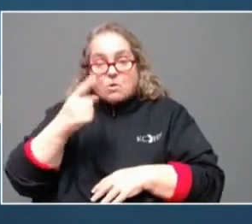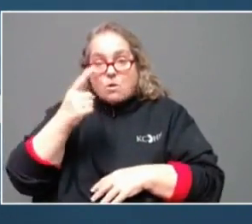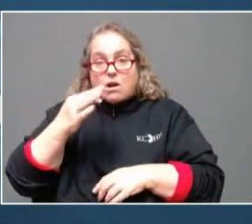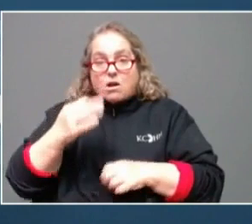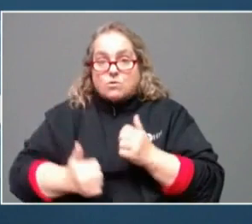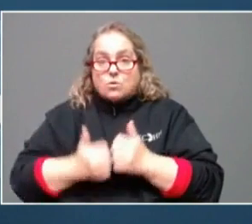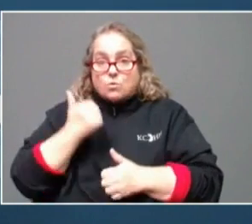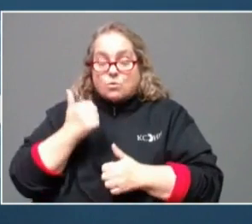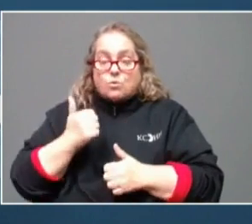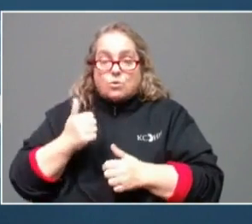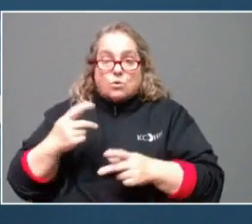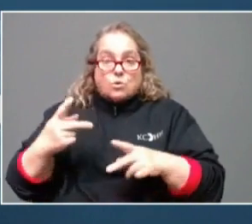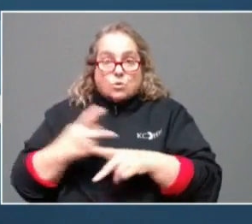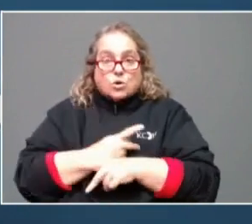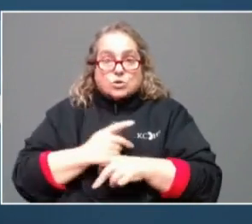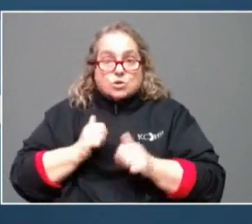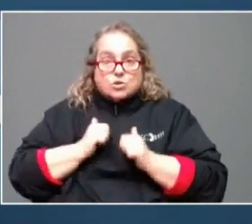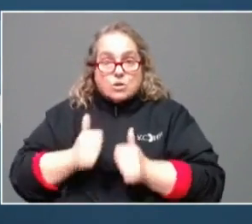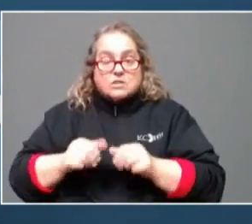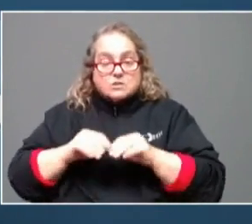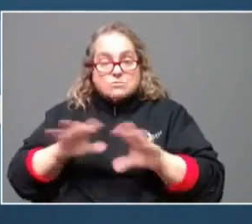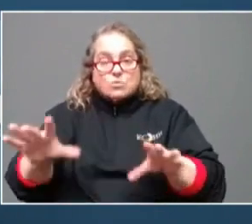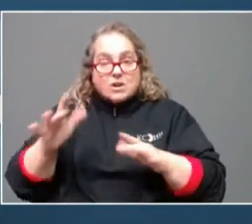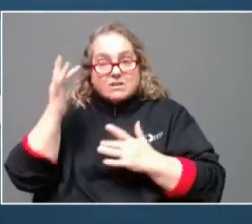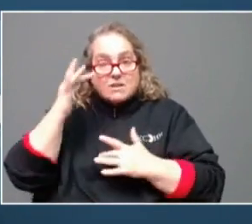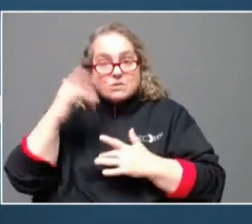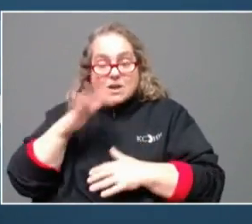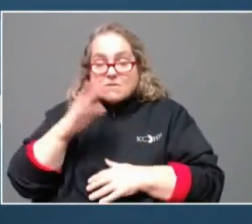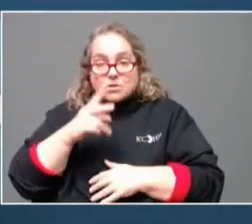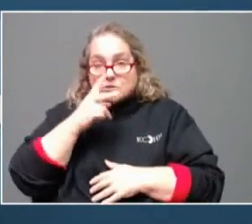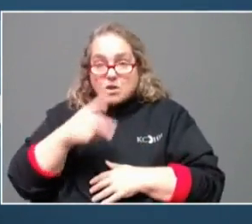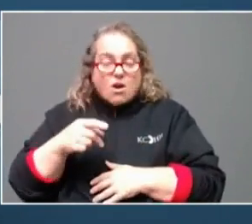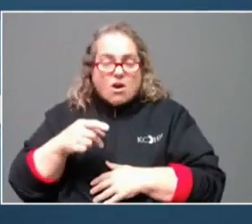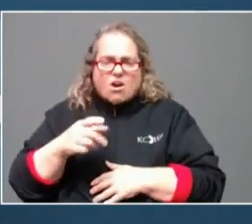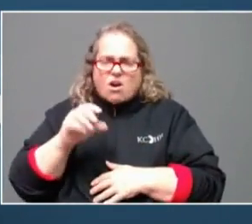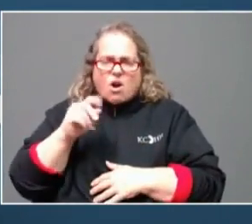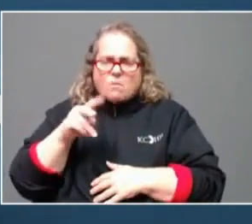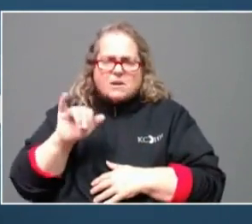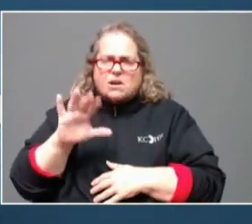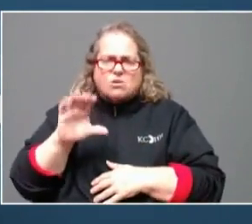that we'd ever seen. This is probably the most or or # two next to measles.